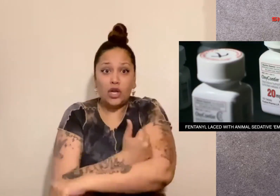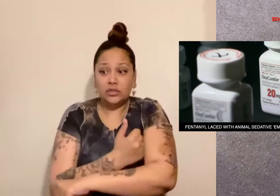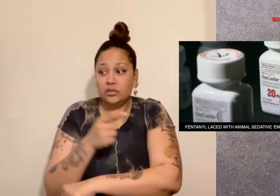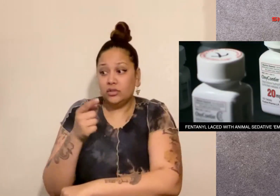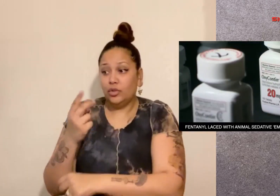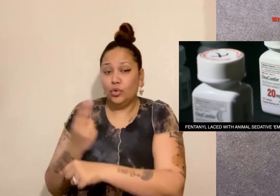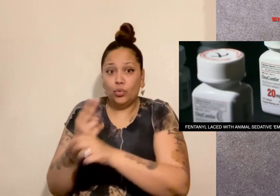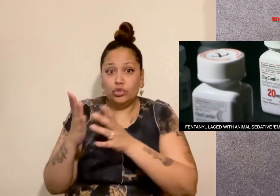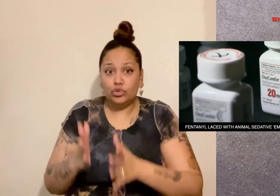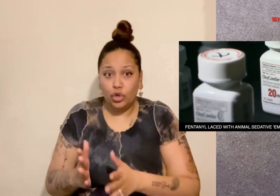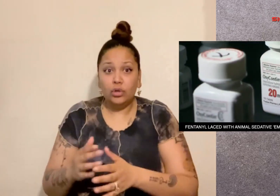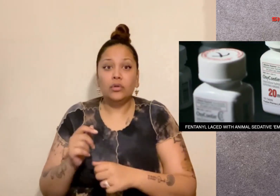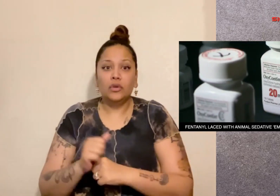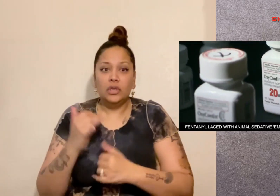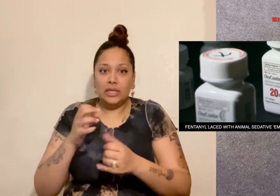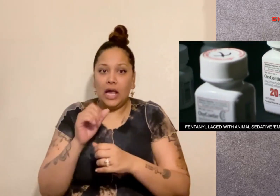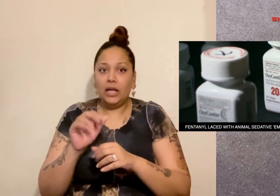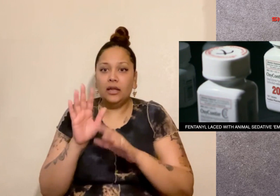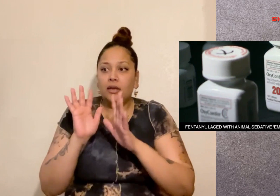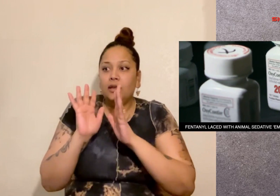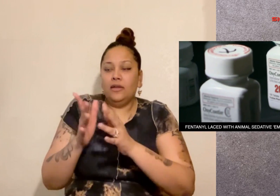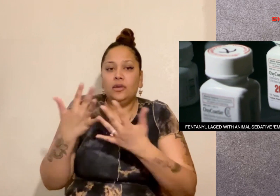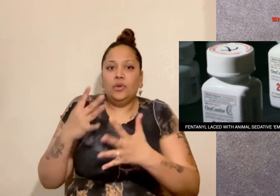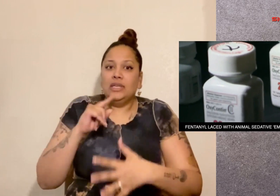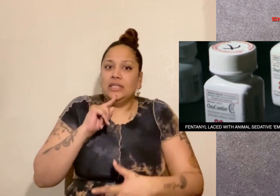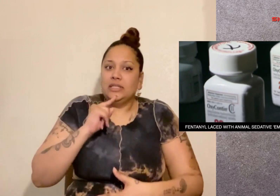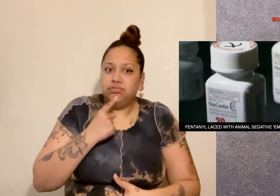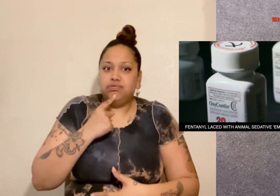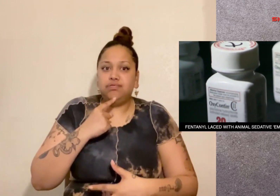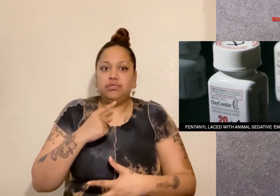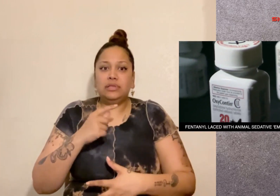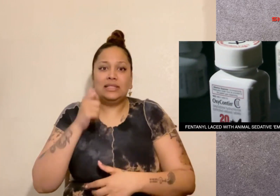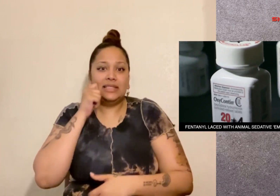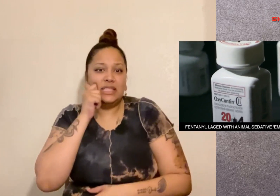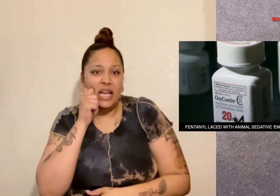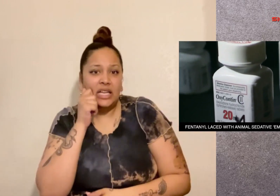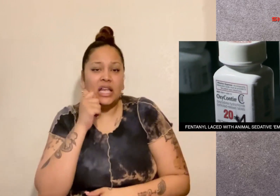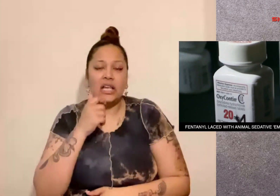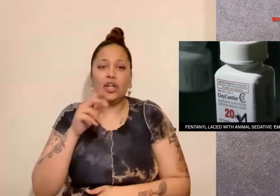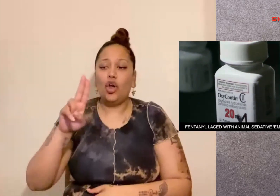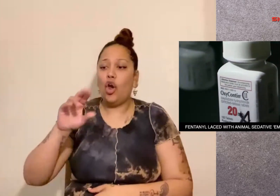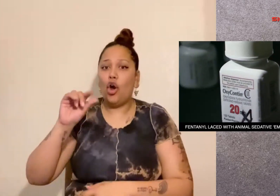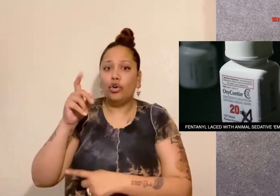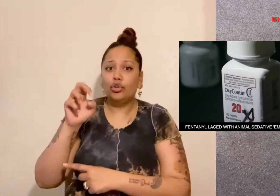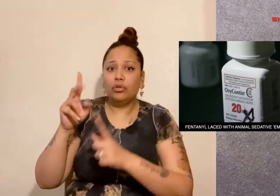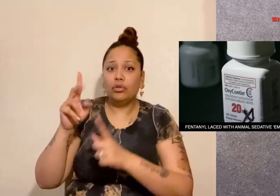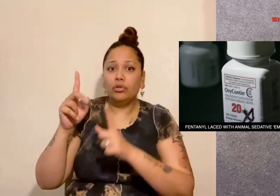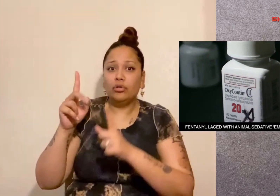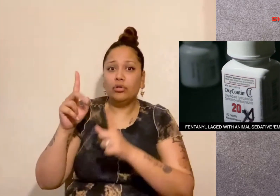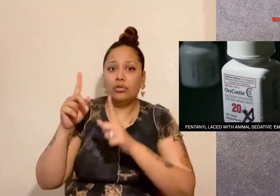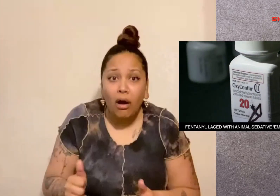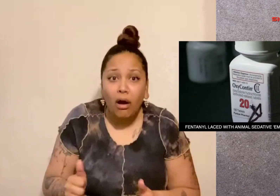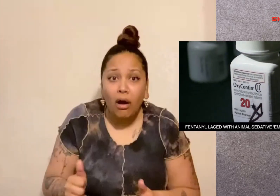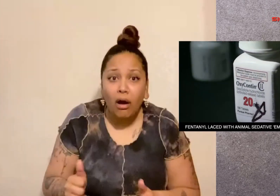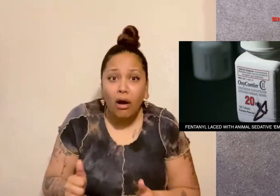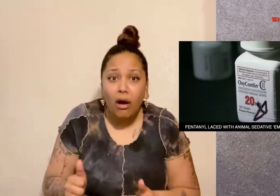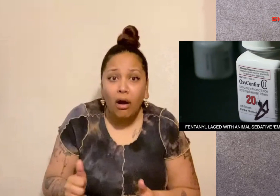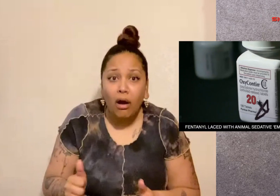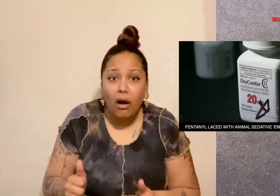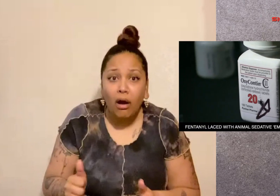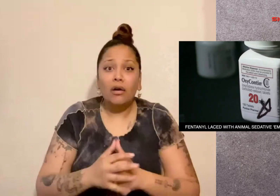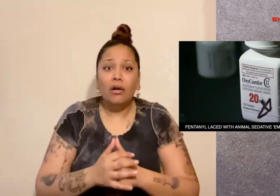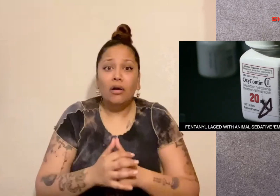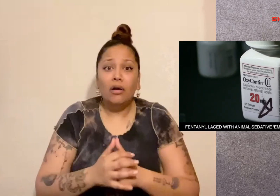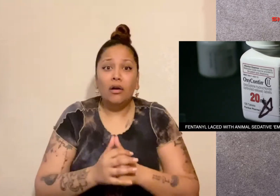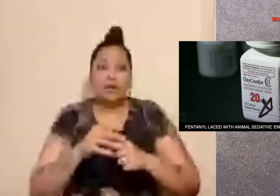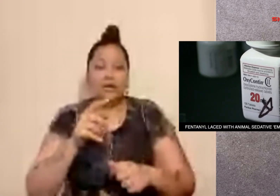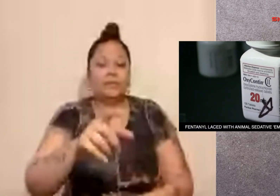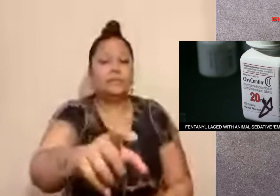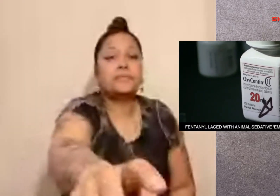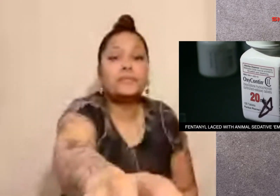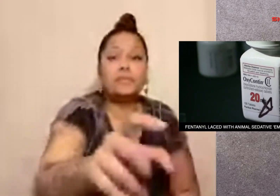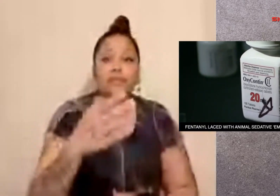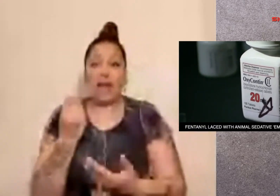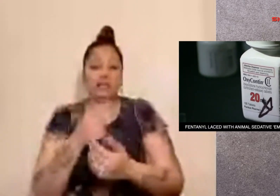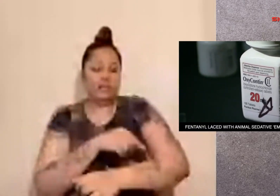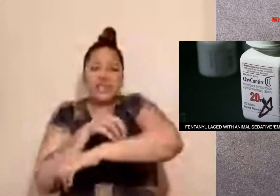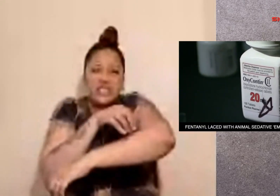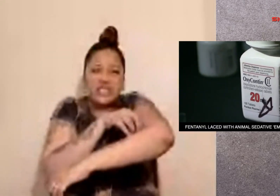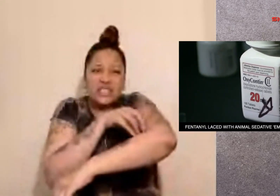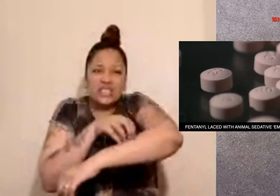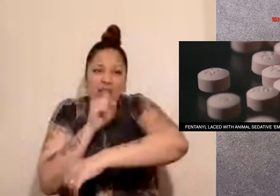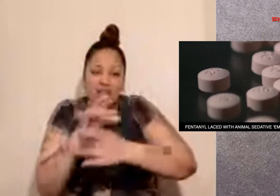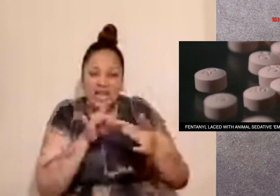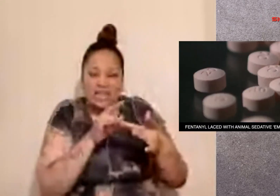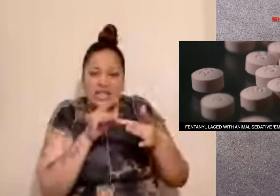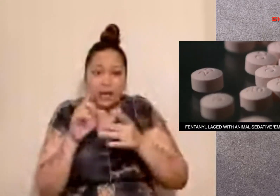drug users it can leave severe skin ulcers and rotting skin that could lead to amputation